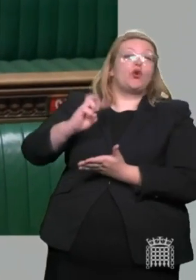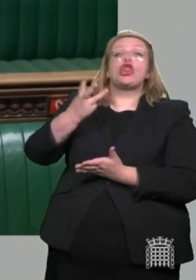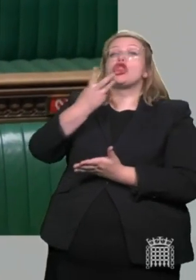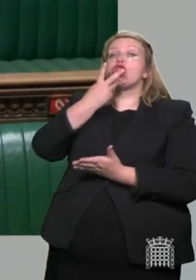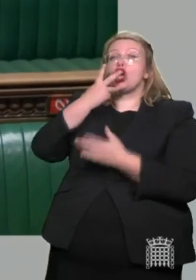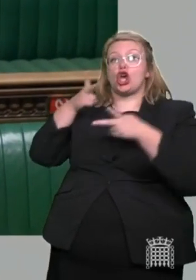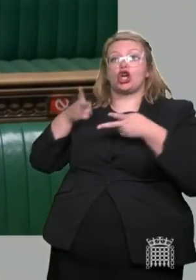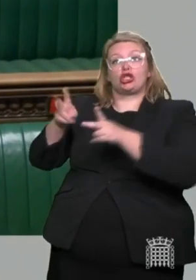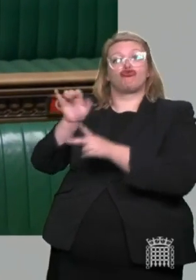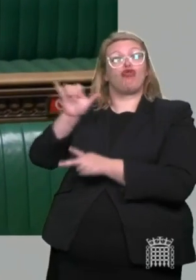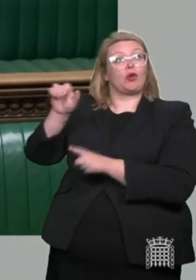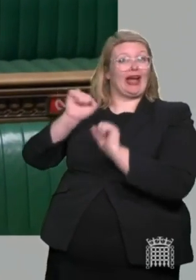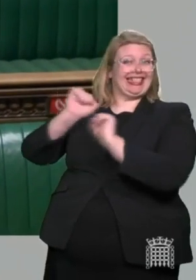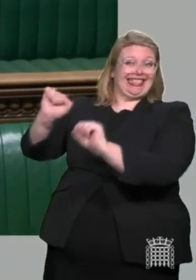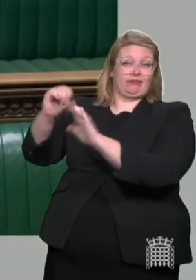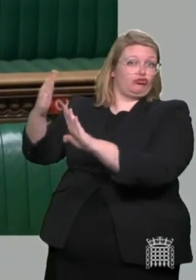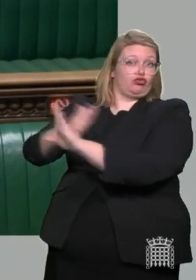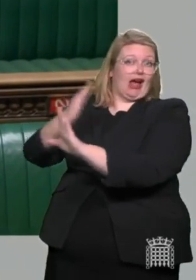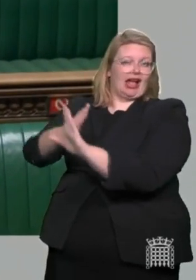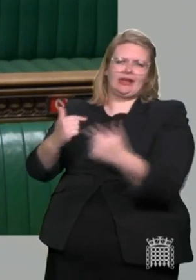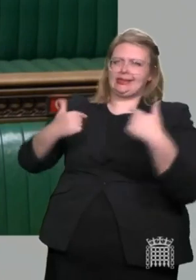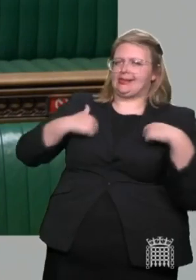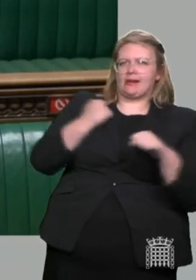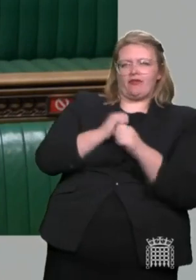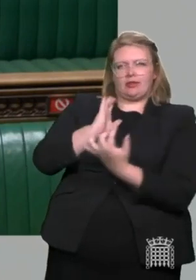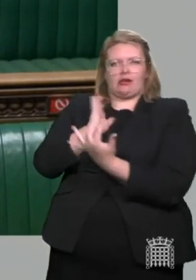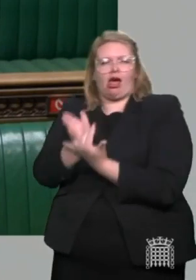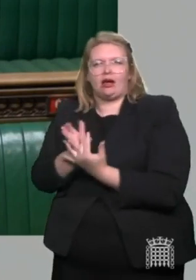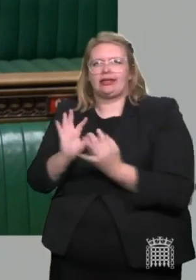capital to do it. I do not see any immediate sign of that particular project coming off. I